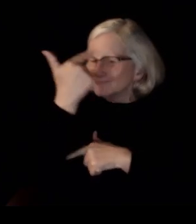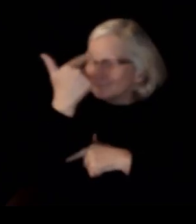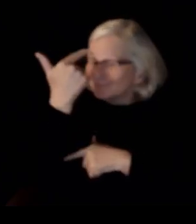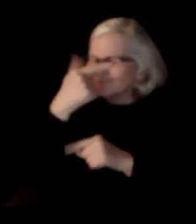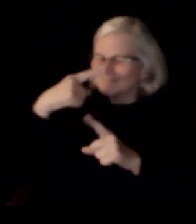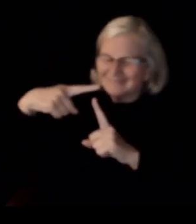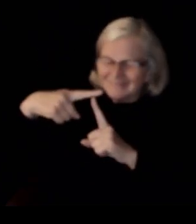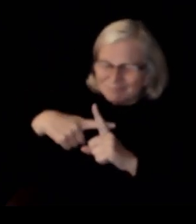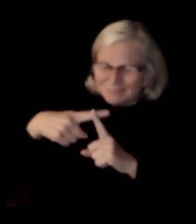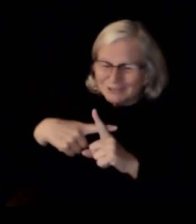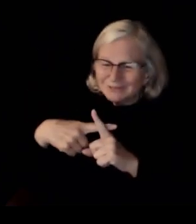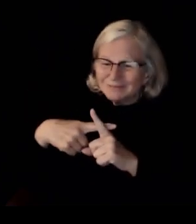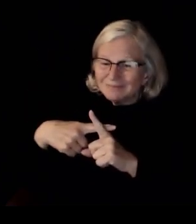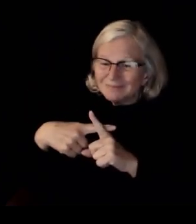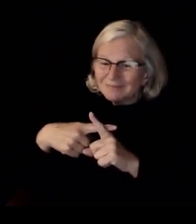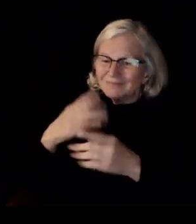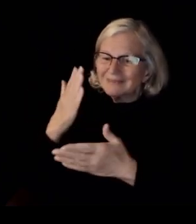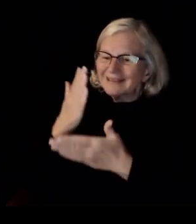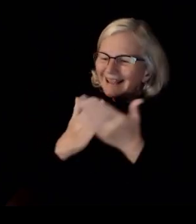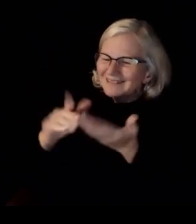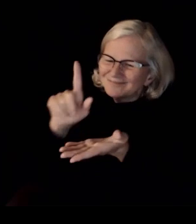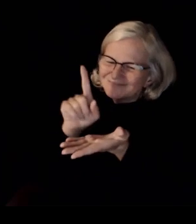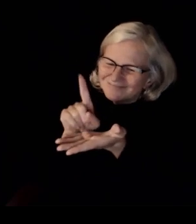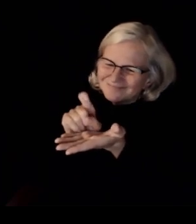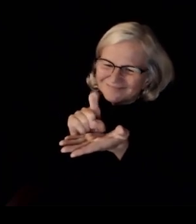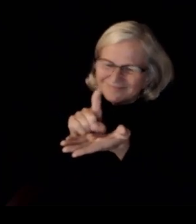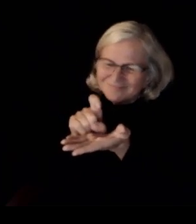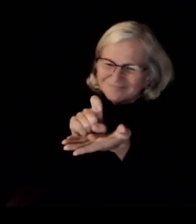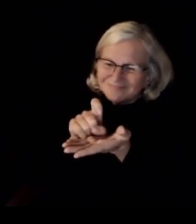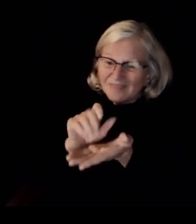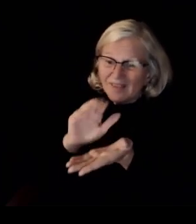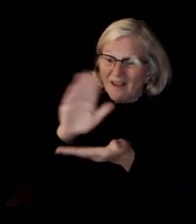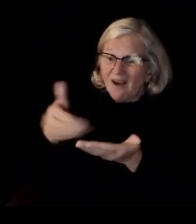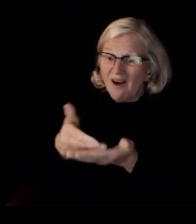the purchasing operations of our health care providers in the state. If their supply chains